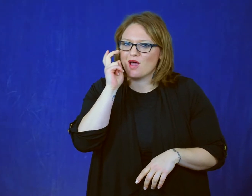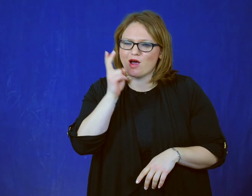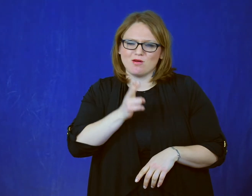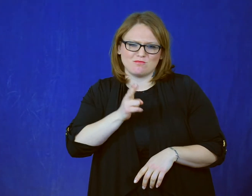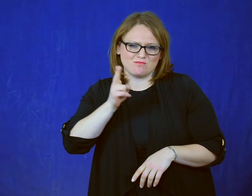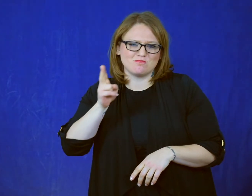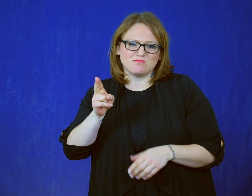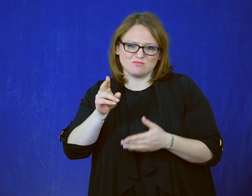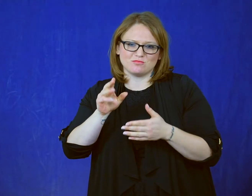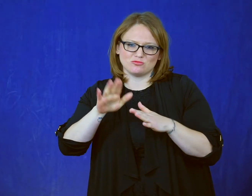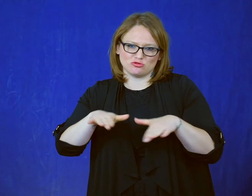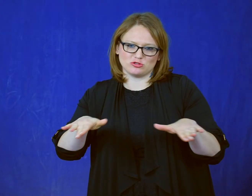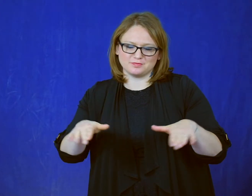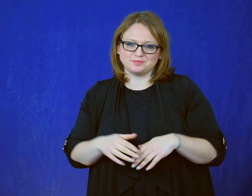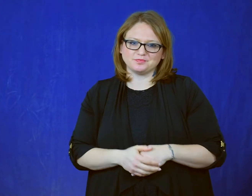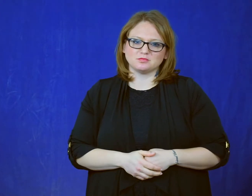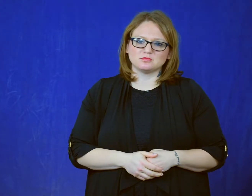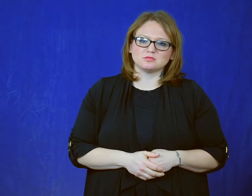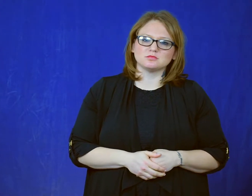Deaf, DeafBlind & Hard of Hearing.